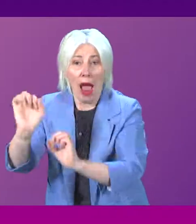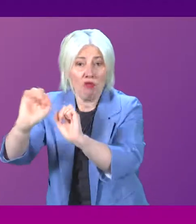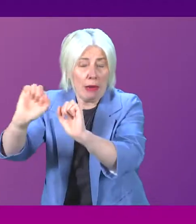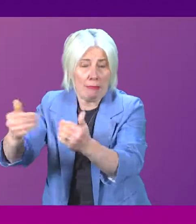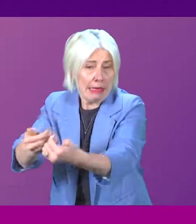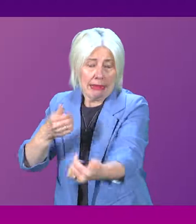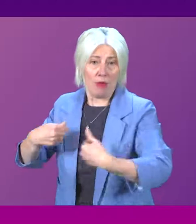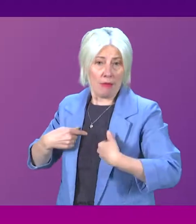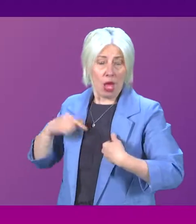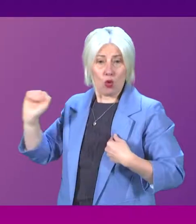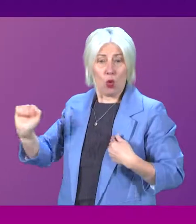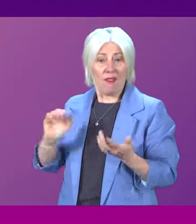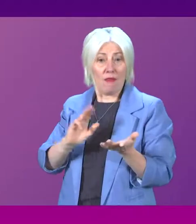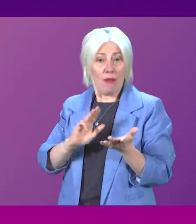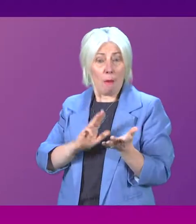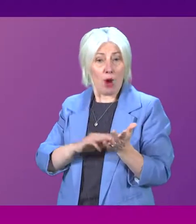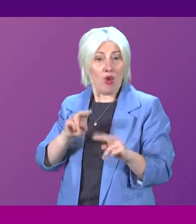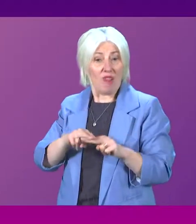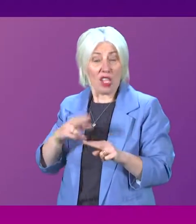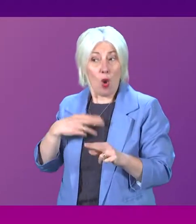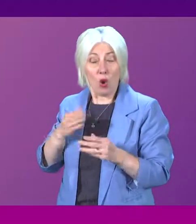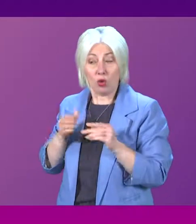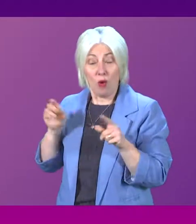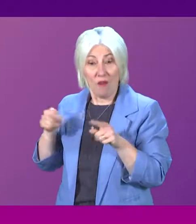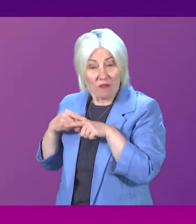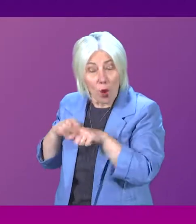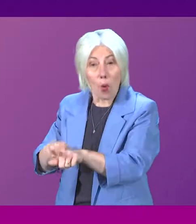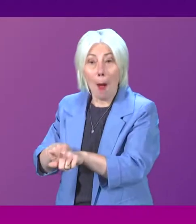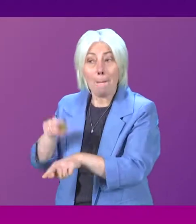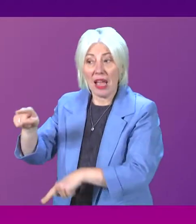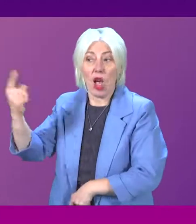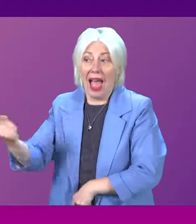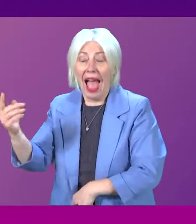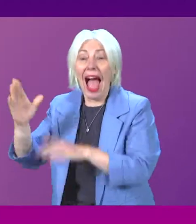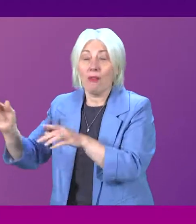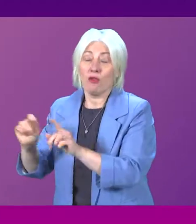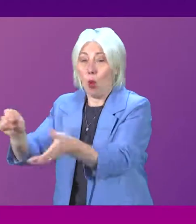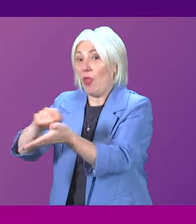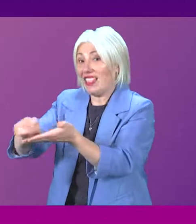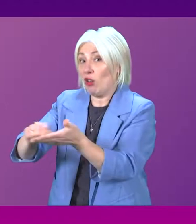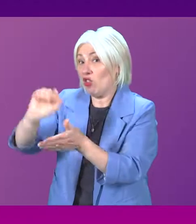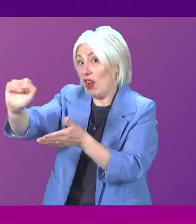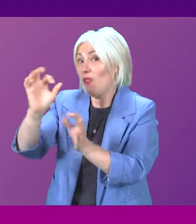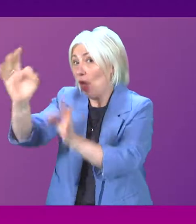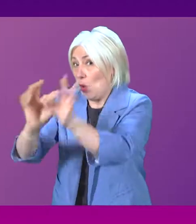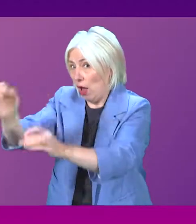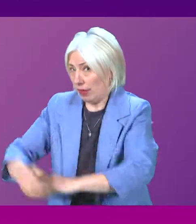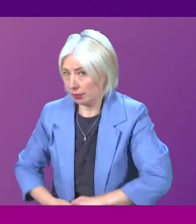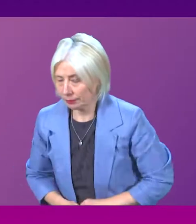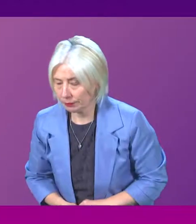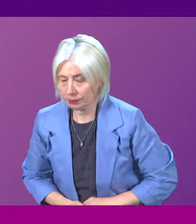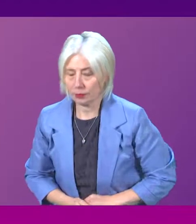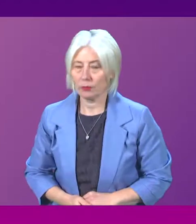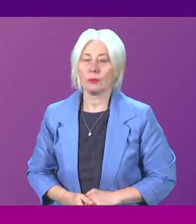If Mr Fraser wishes to pursue that issue, he could raise it with the secretary to the